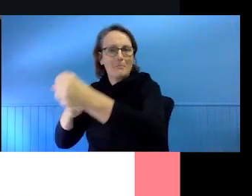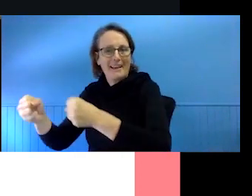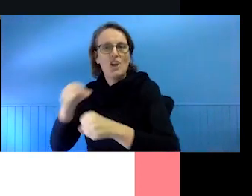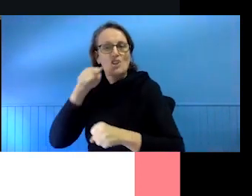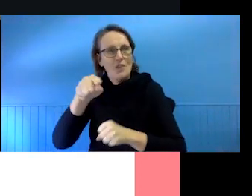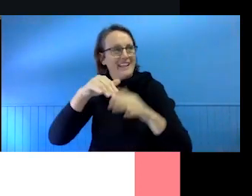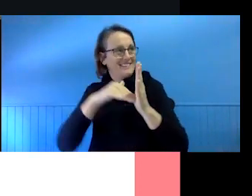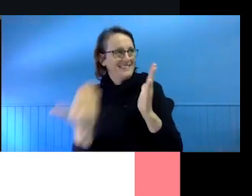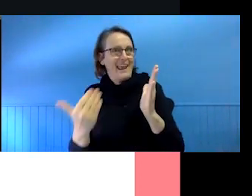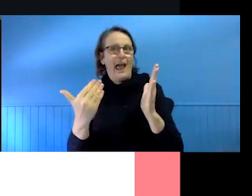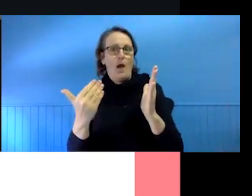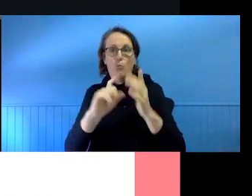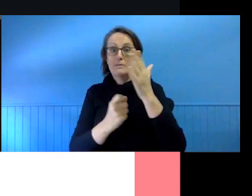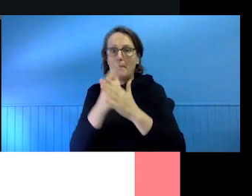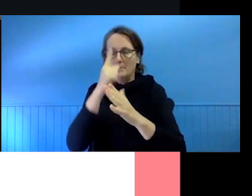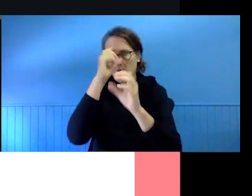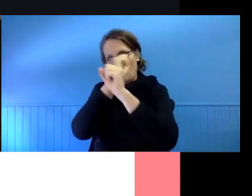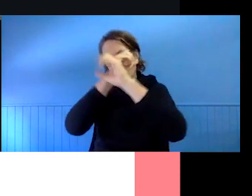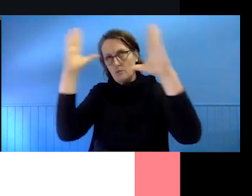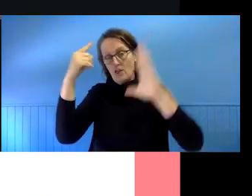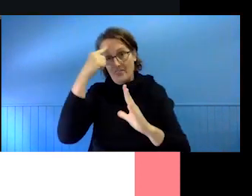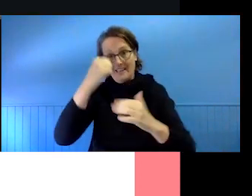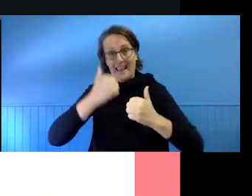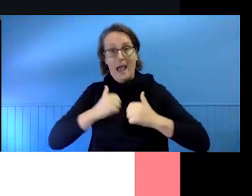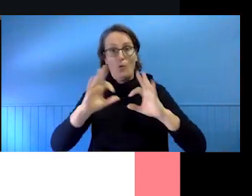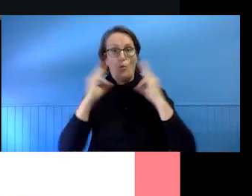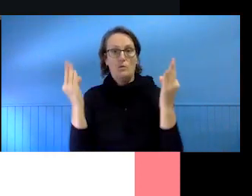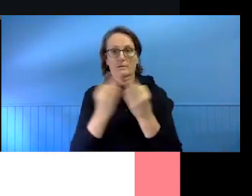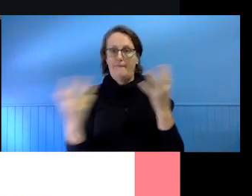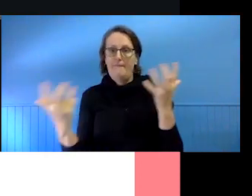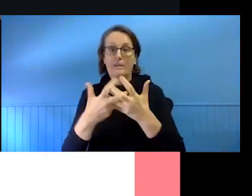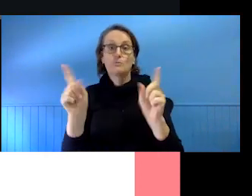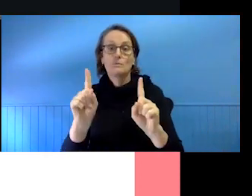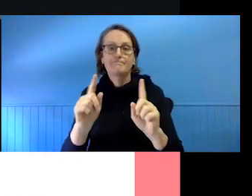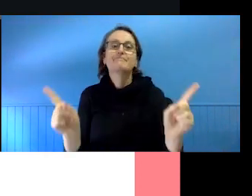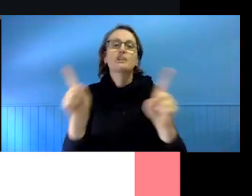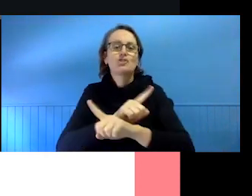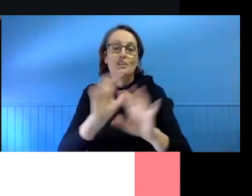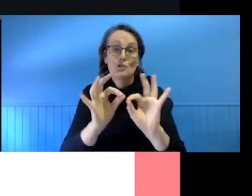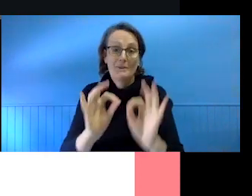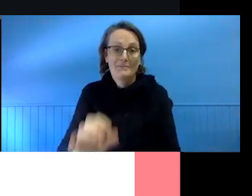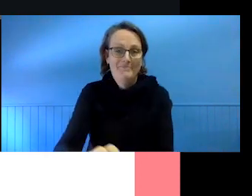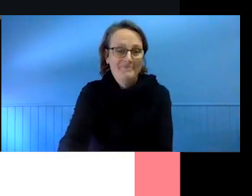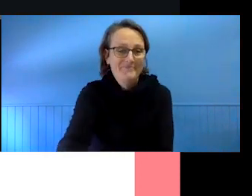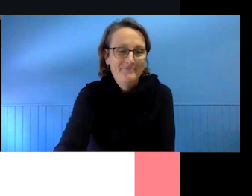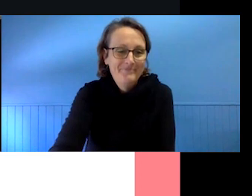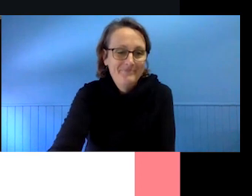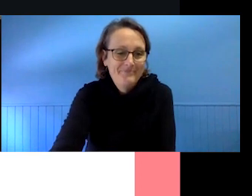context in which you'll be thinking about how you communicate your messages.